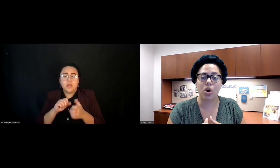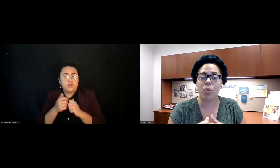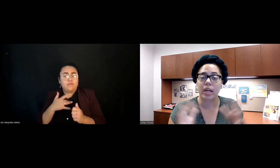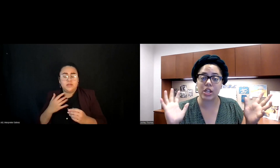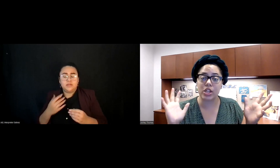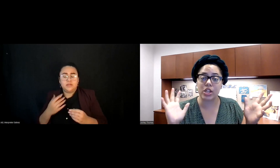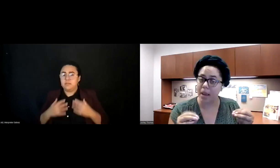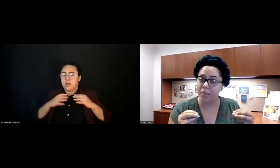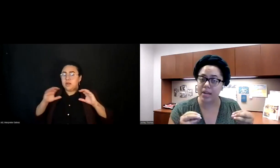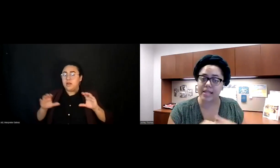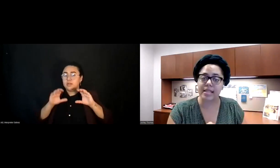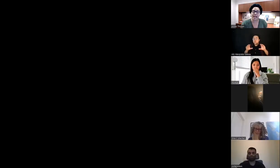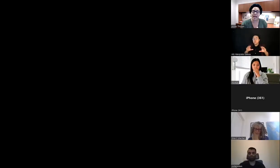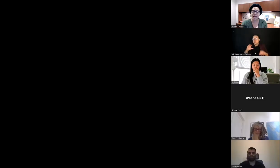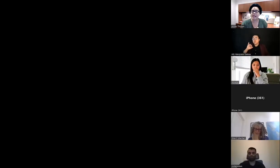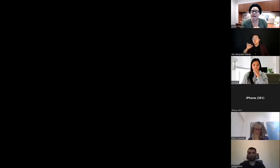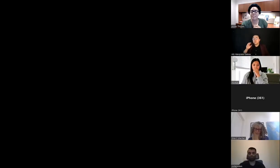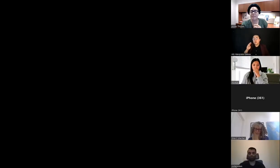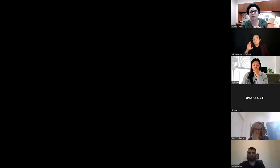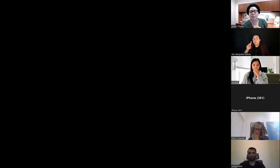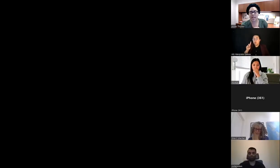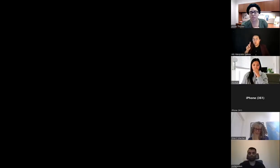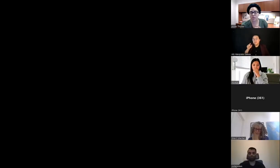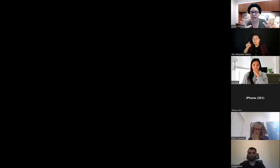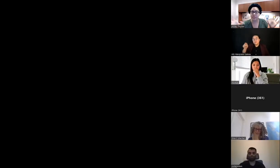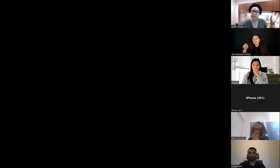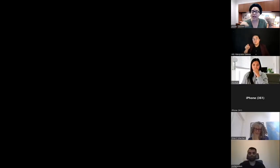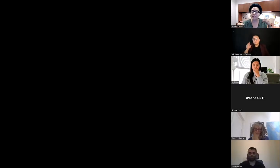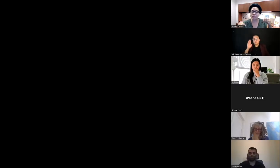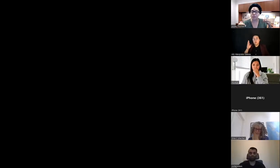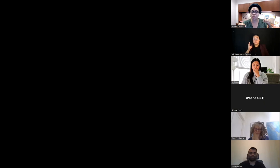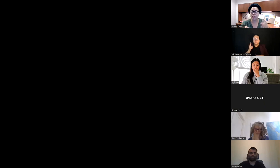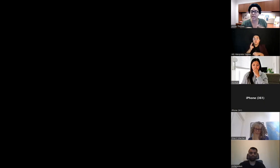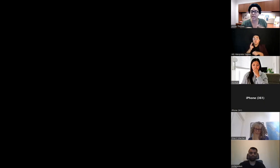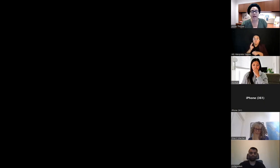So we're going to use jam board, as I said, as a way to kind of collect your stories.